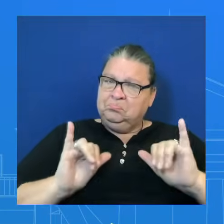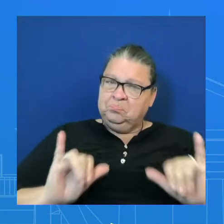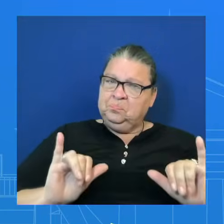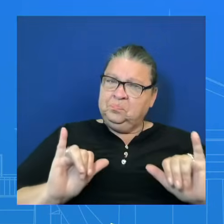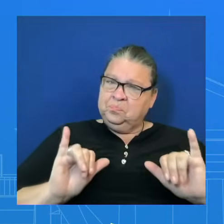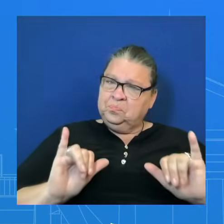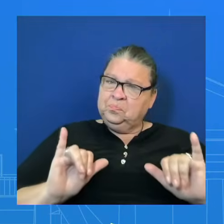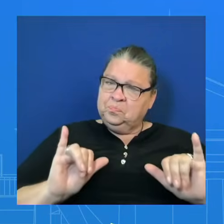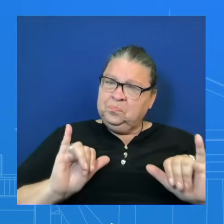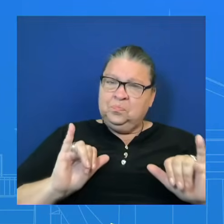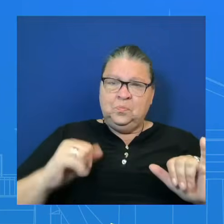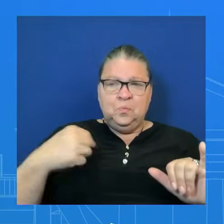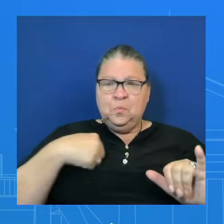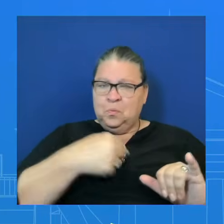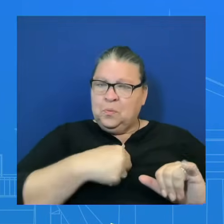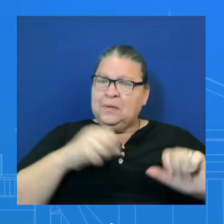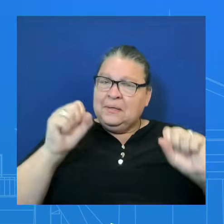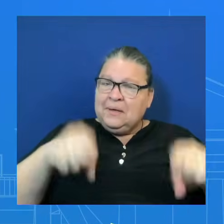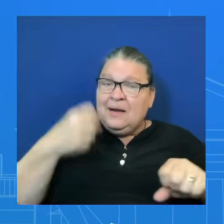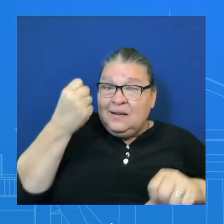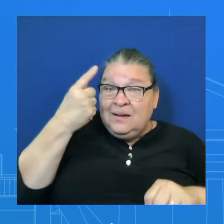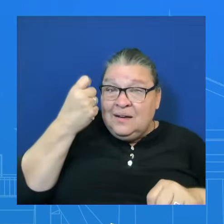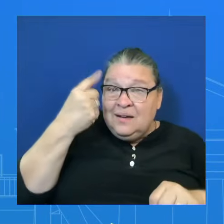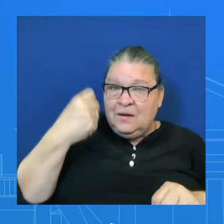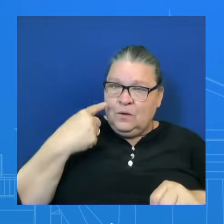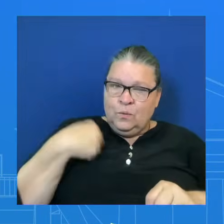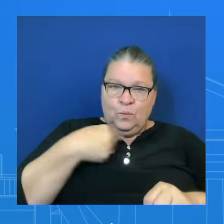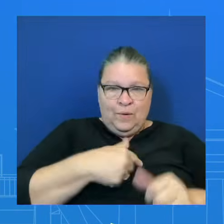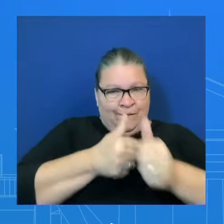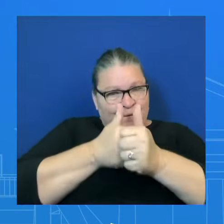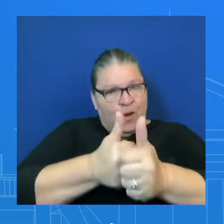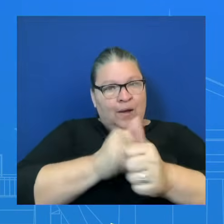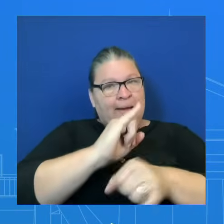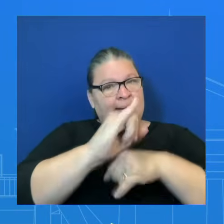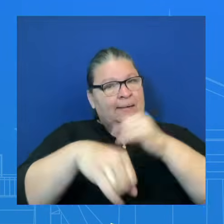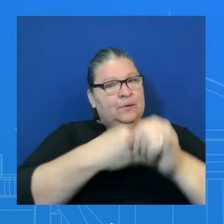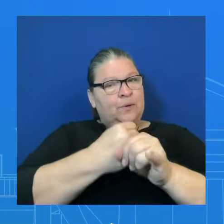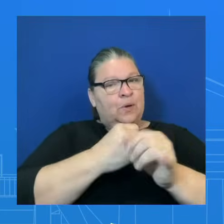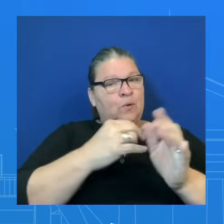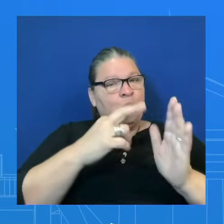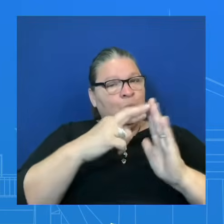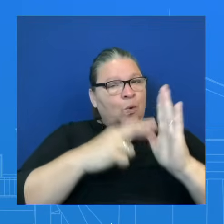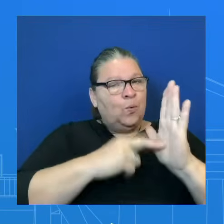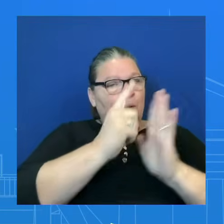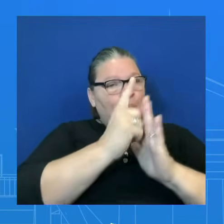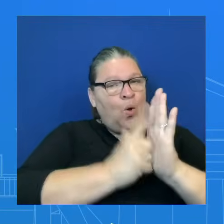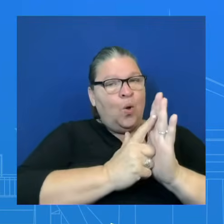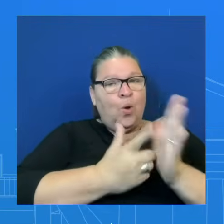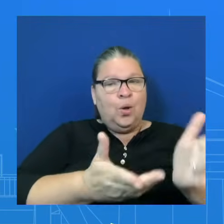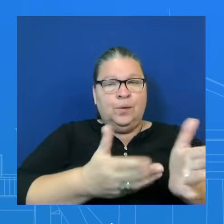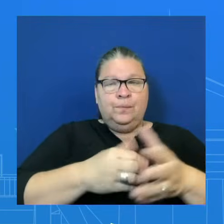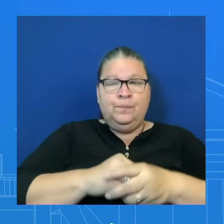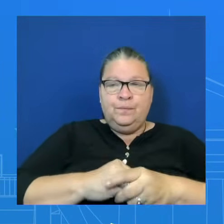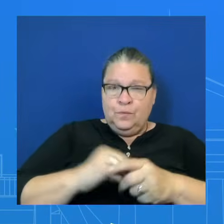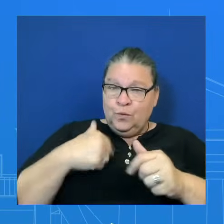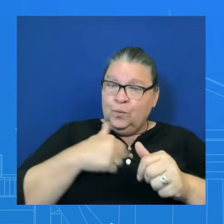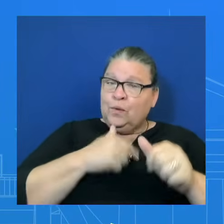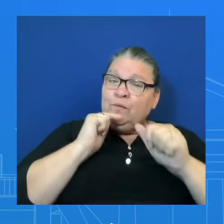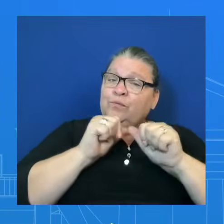whether it's in the air or on the sea. It's an important concept that the United States is going to continue to stand up for. Ms. Jean-Pierre: Go ahead, Darlene. The Press: Thank you. On Ukraine,